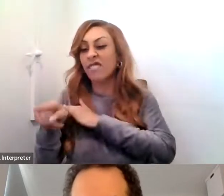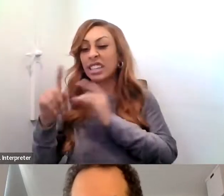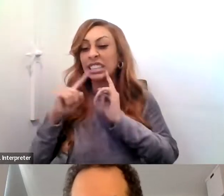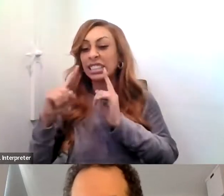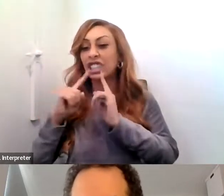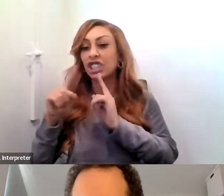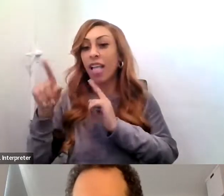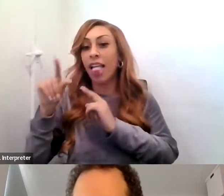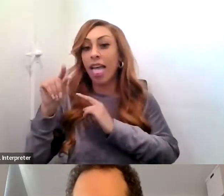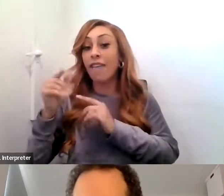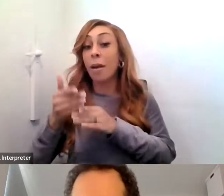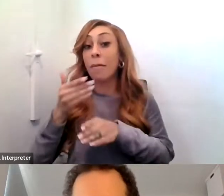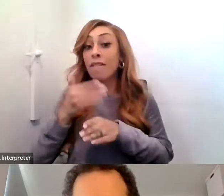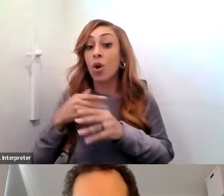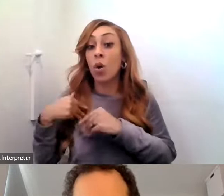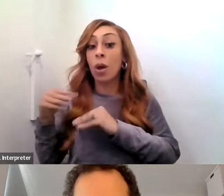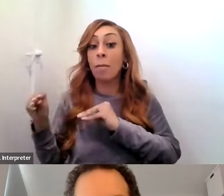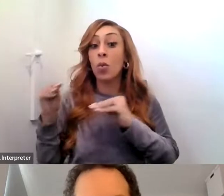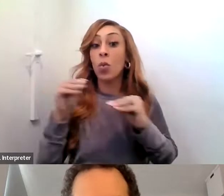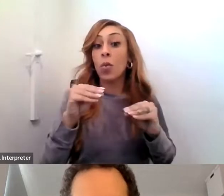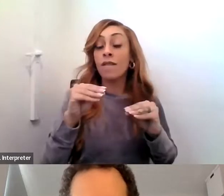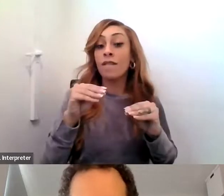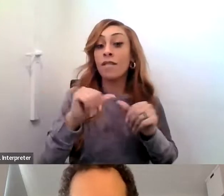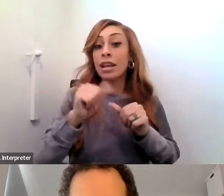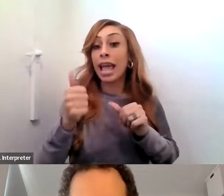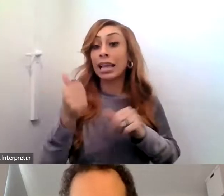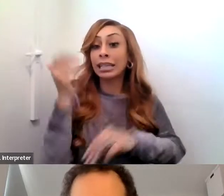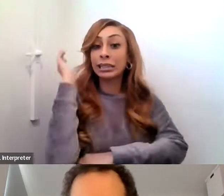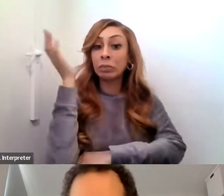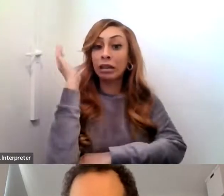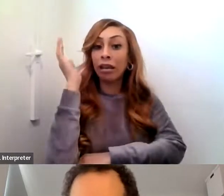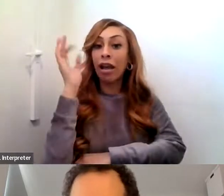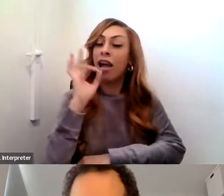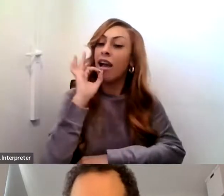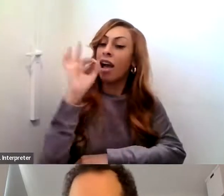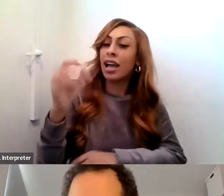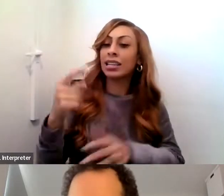so just before we move on to the next speaker, I wondered if, Adrian, if I could just ask you a question,